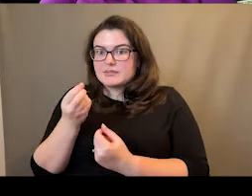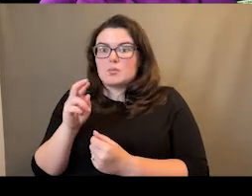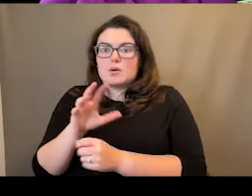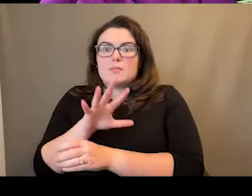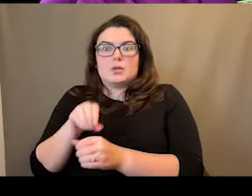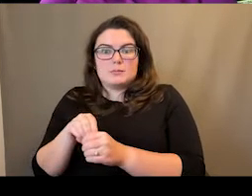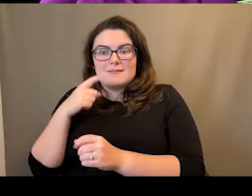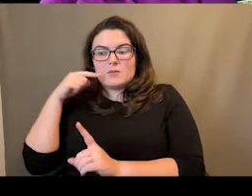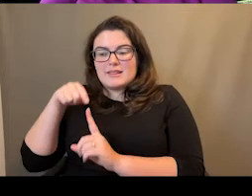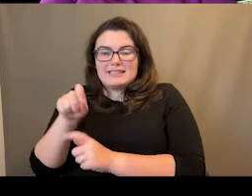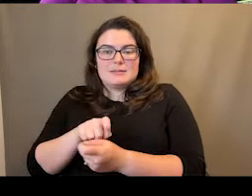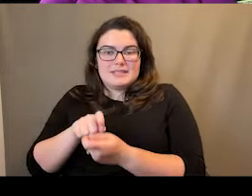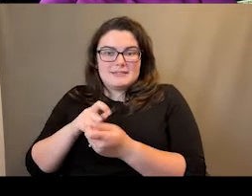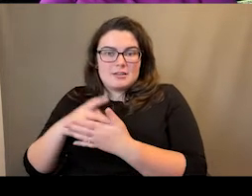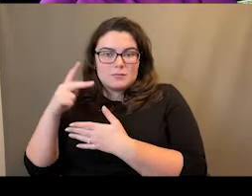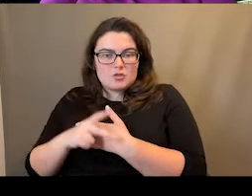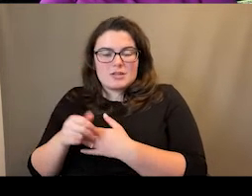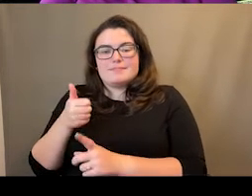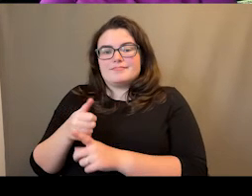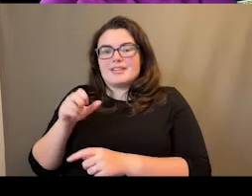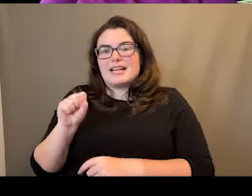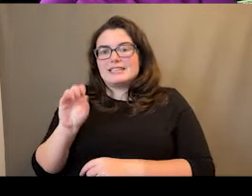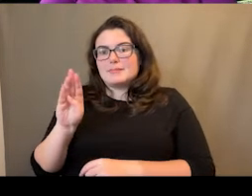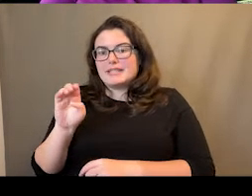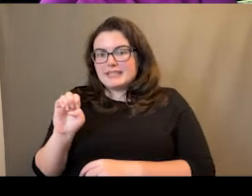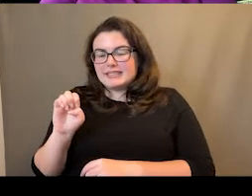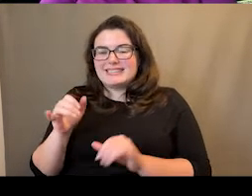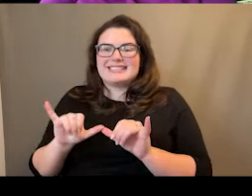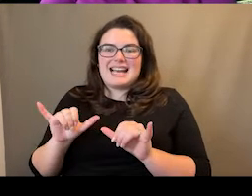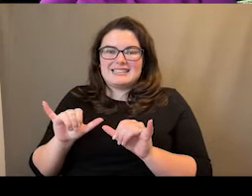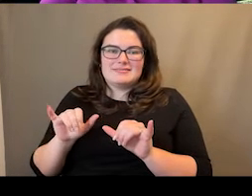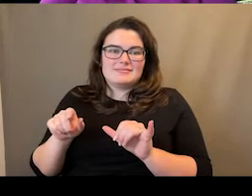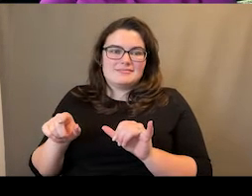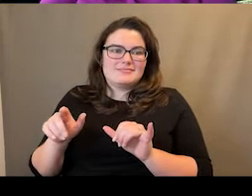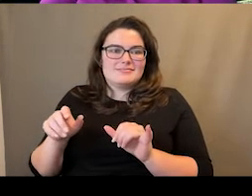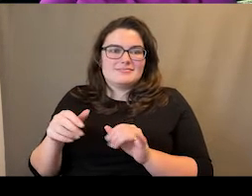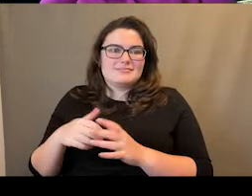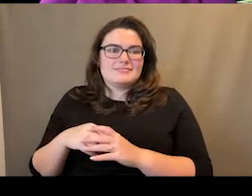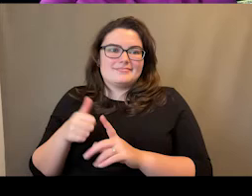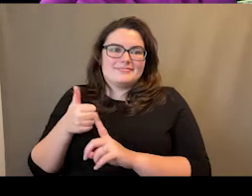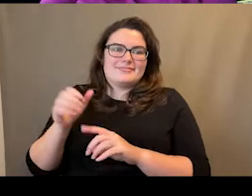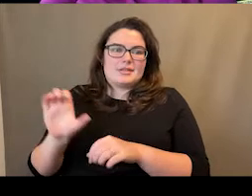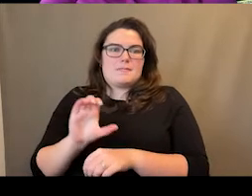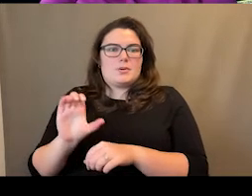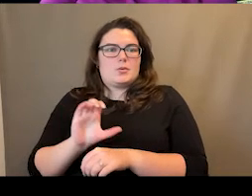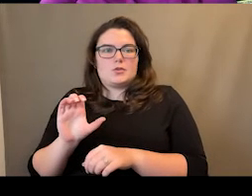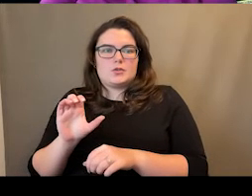this particular program are SBE size, which is the Computer Directorate,